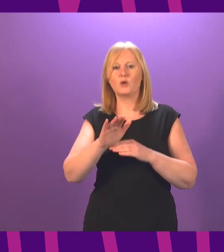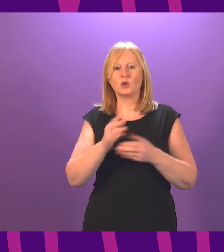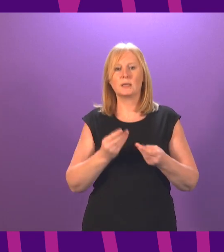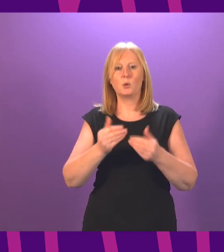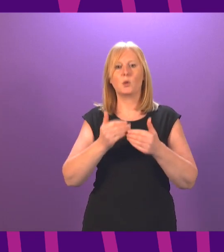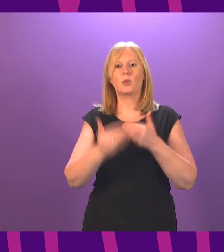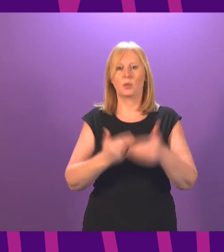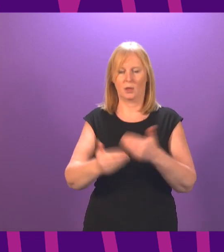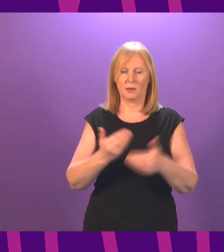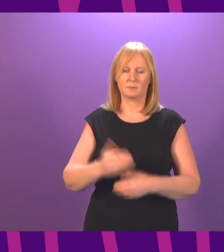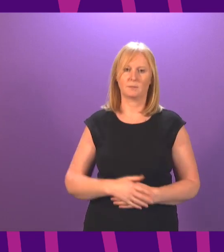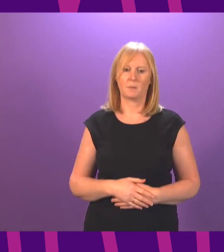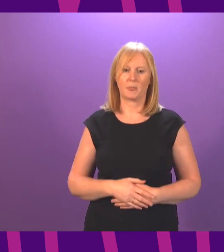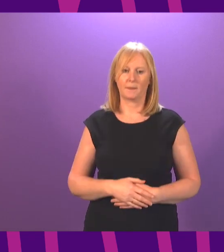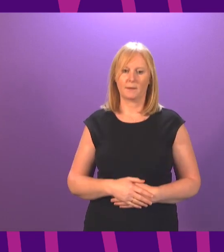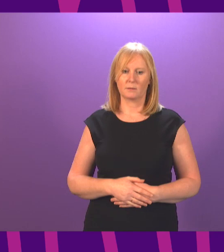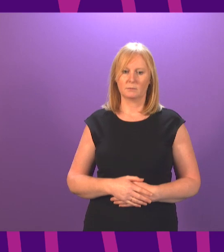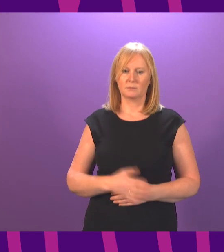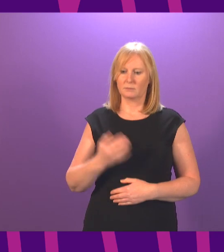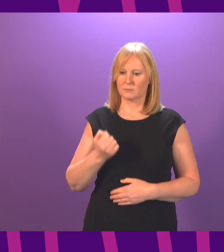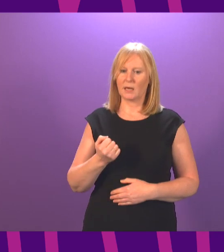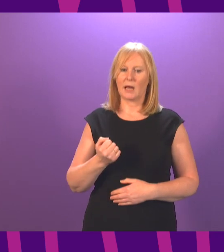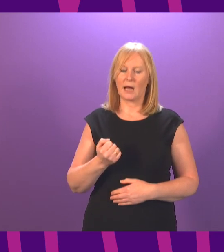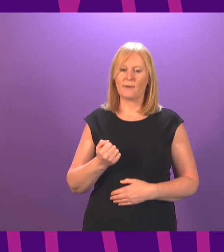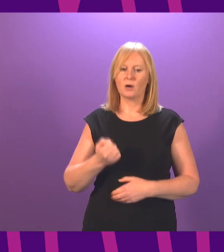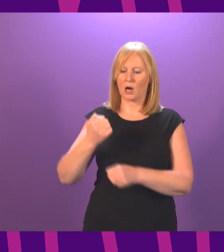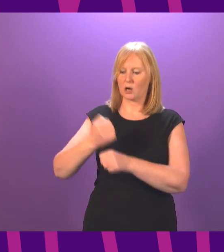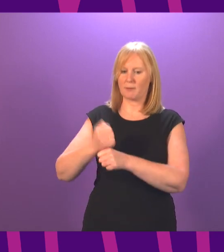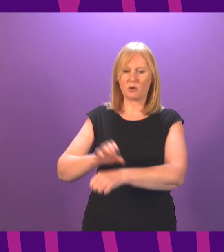I will chair a meeting of the Government’s resilience committee this afternoon to take